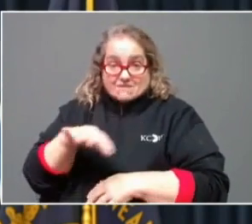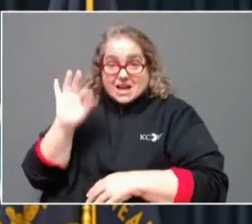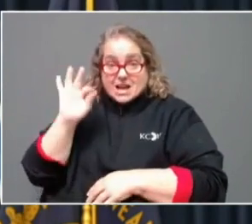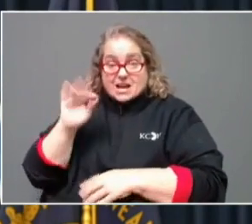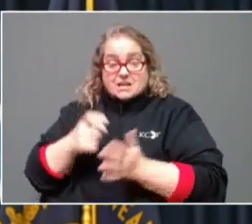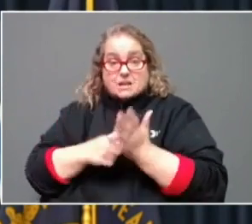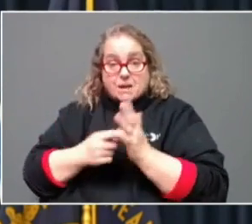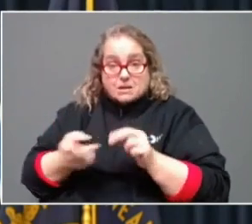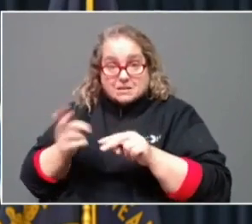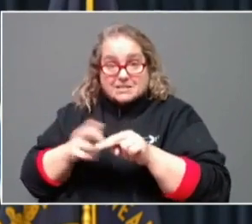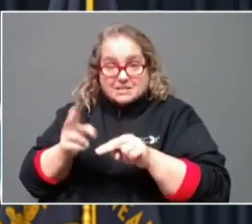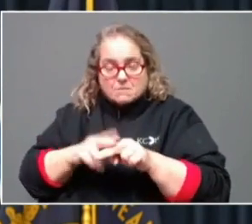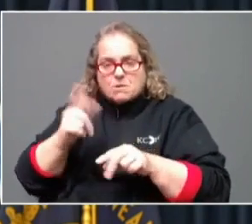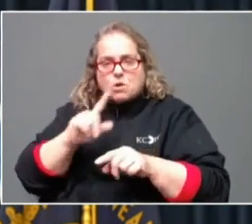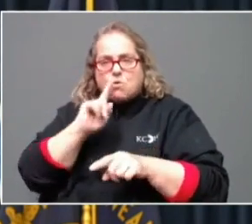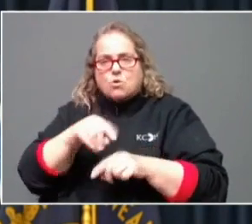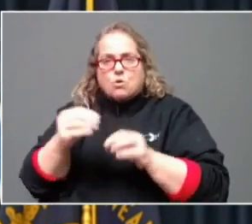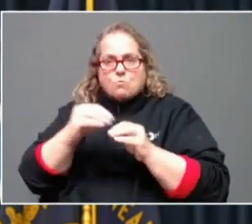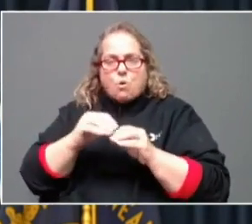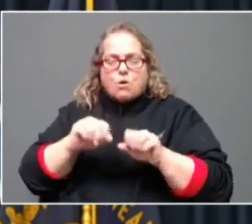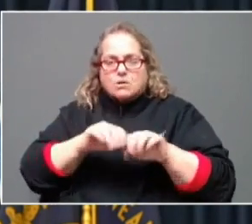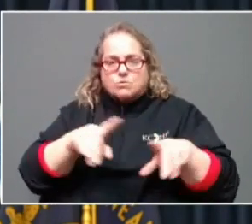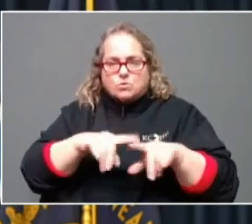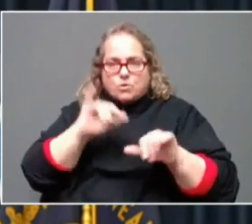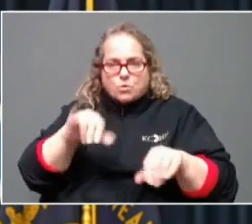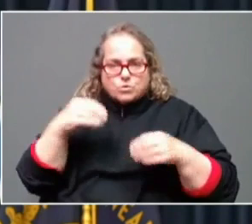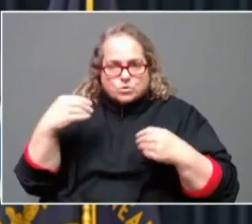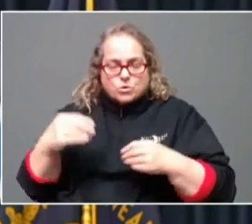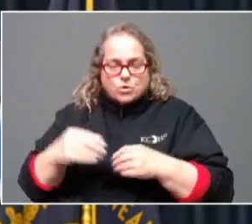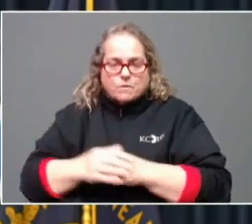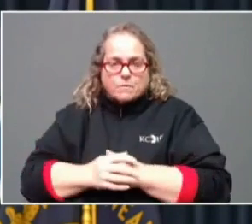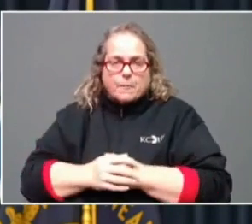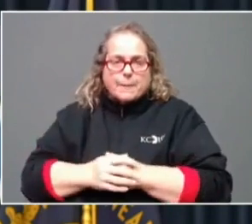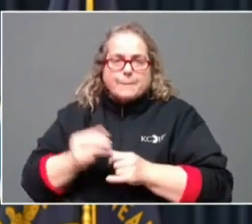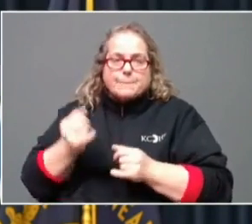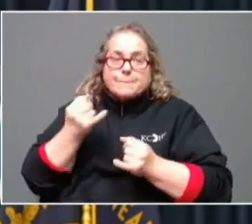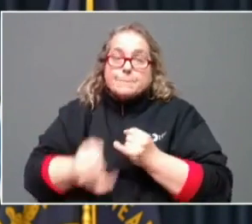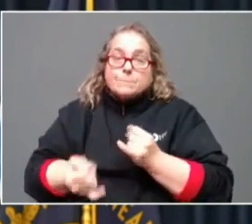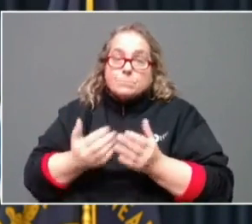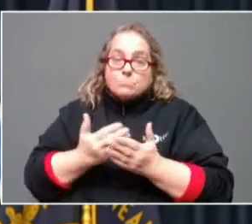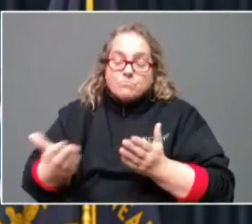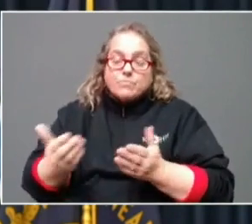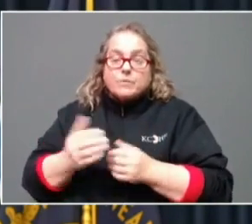and be able to have an adequate supply in the final thing you shelled. If you